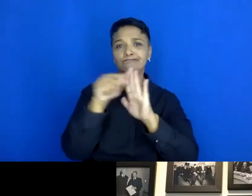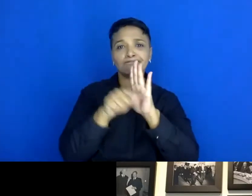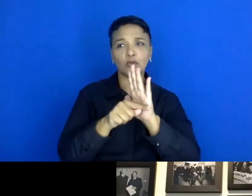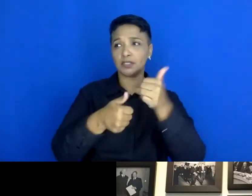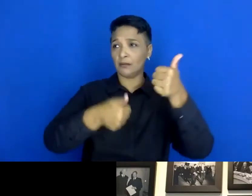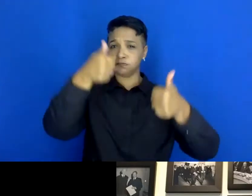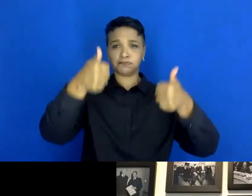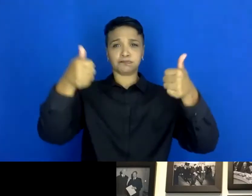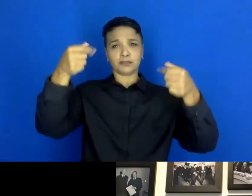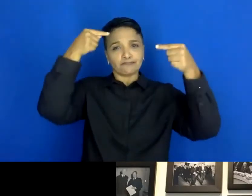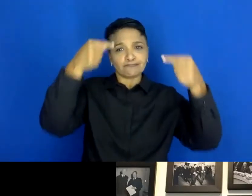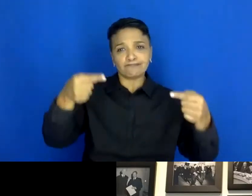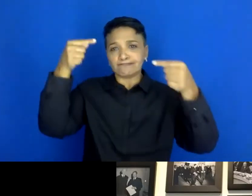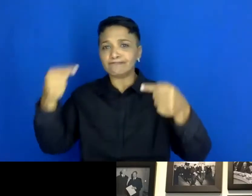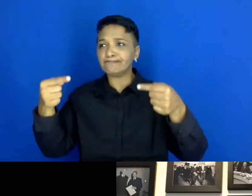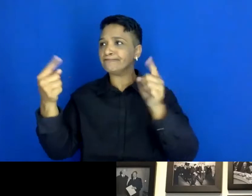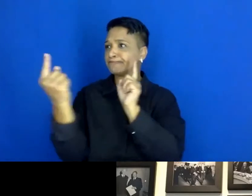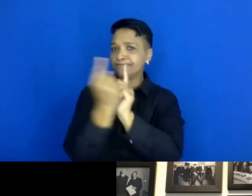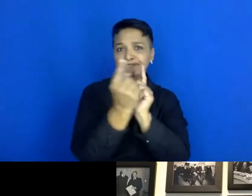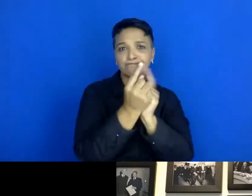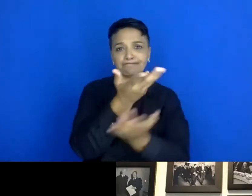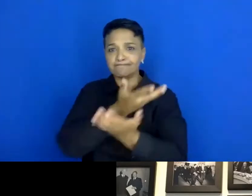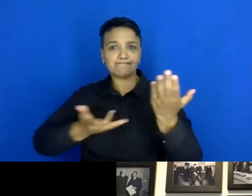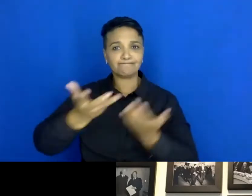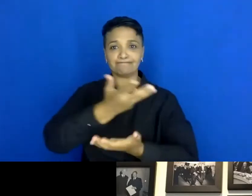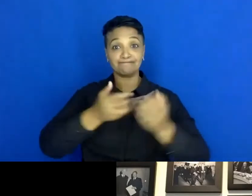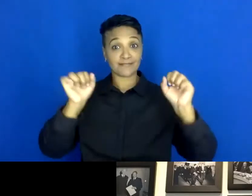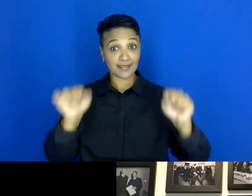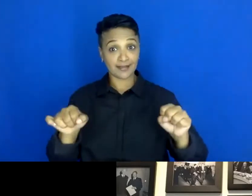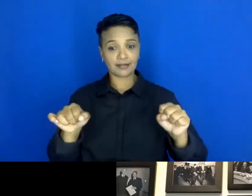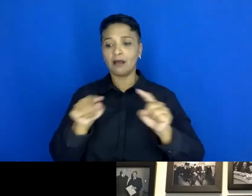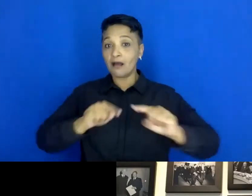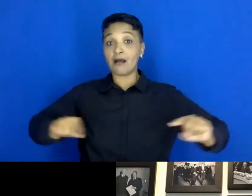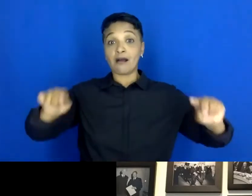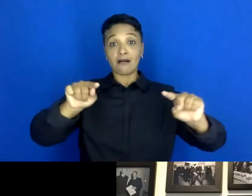stakeholders and a key part of this is to ensure that no youth is left behind